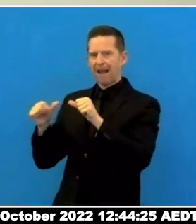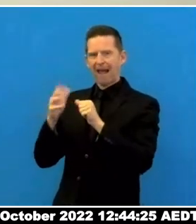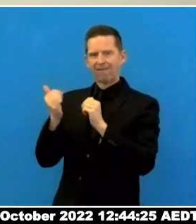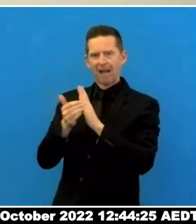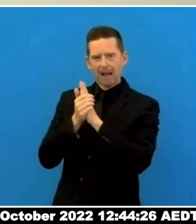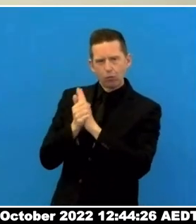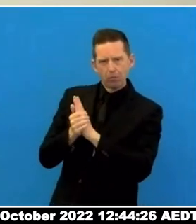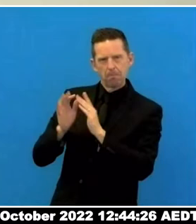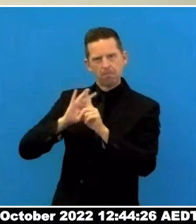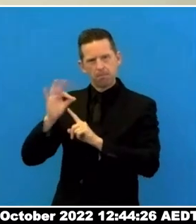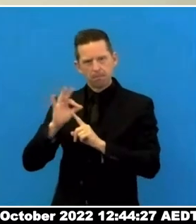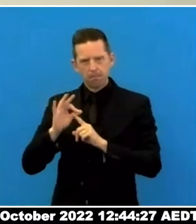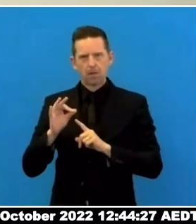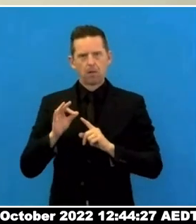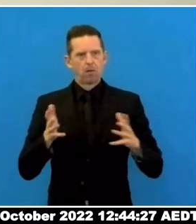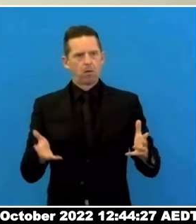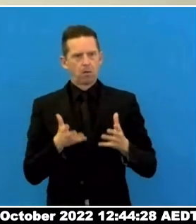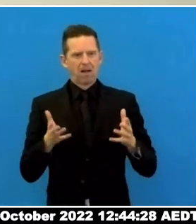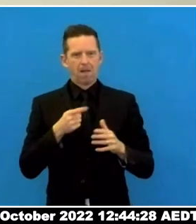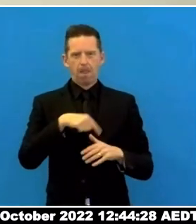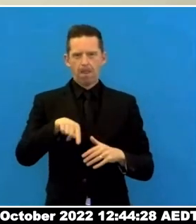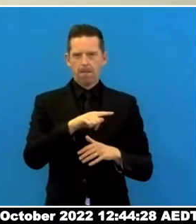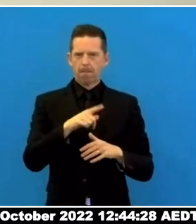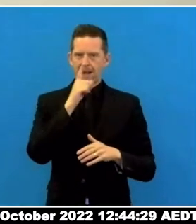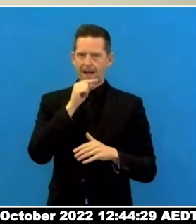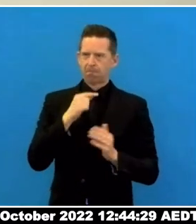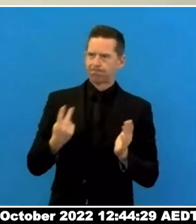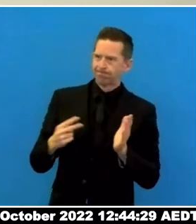So, to build up their capacity to speak and to understand the issues